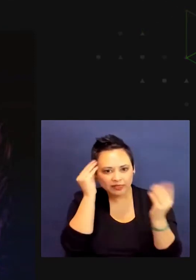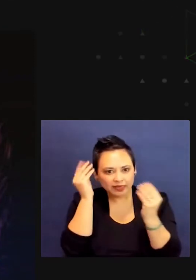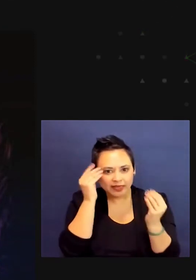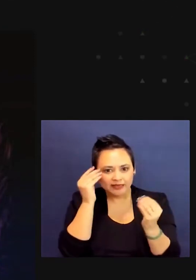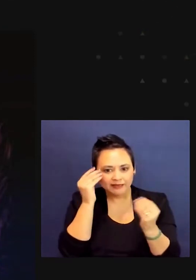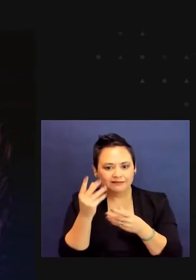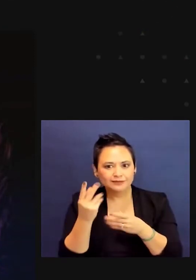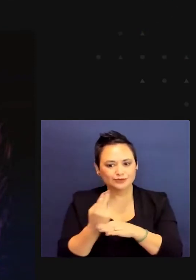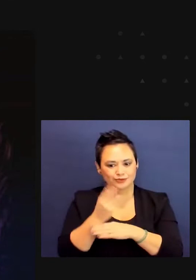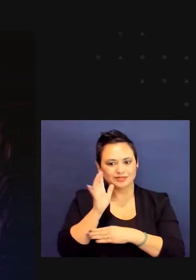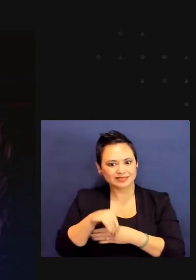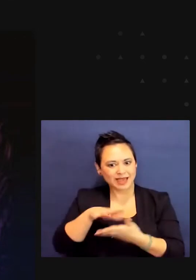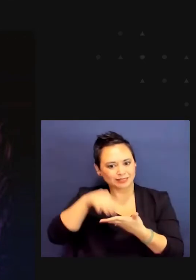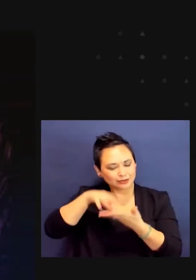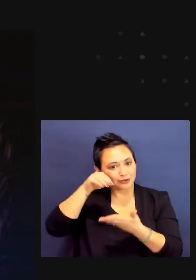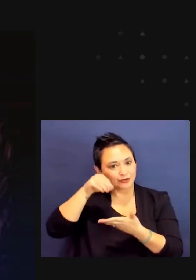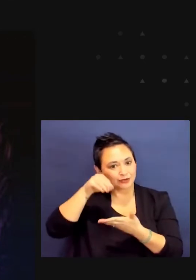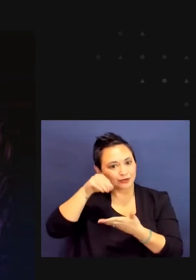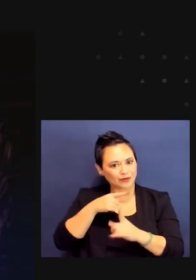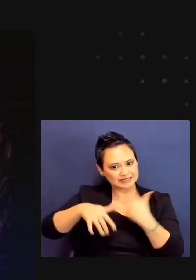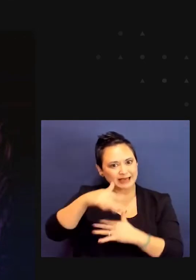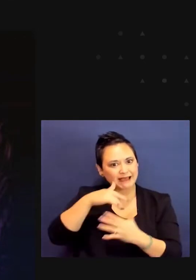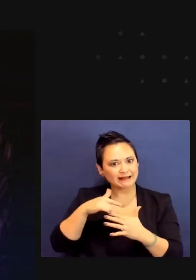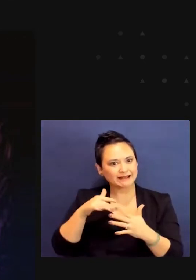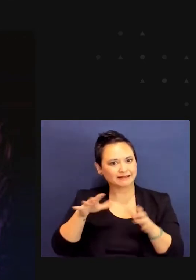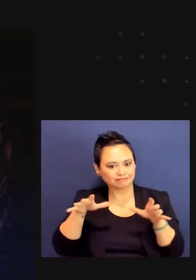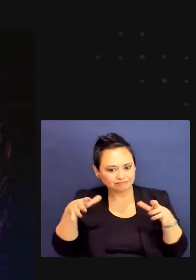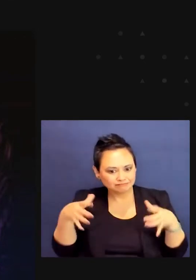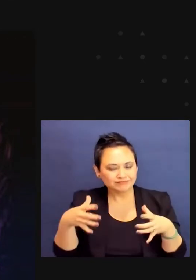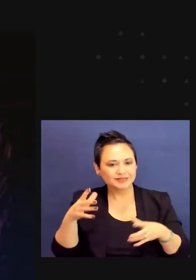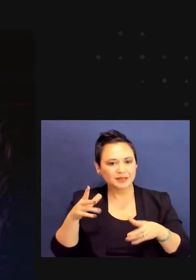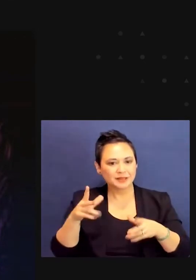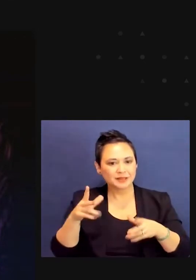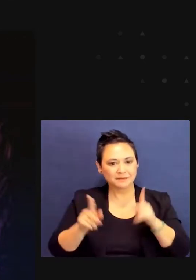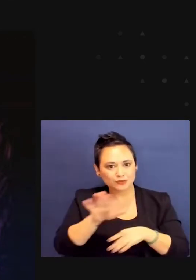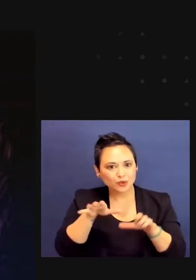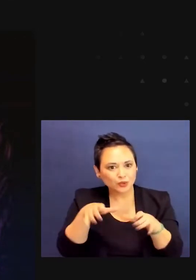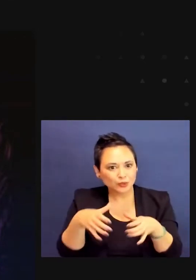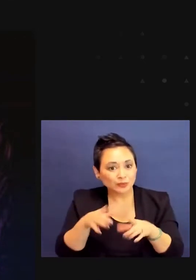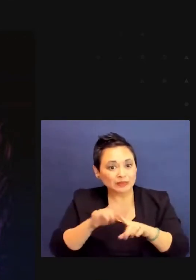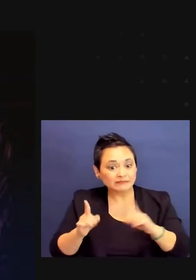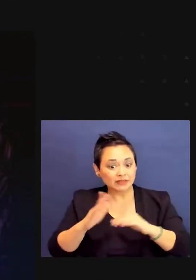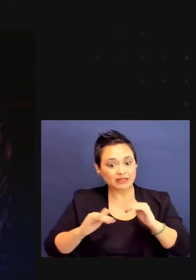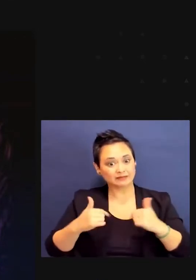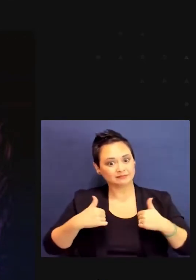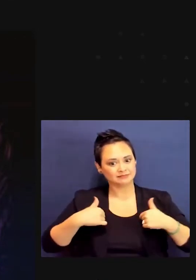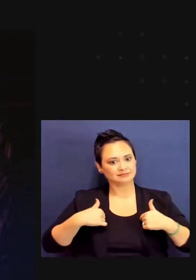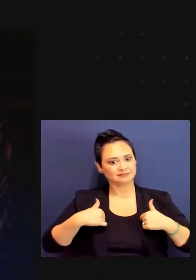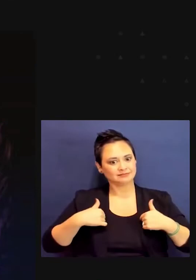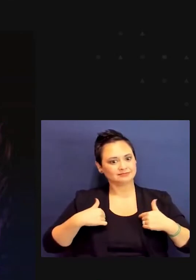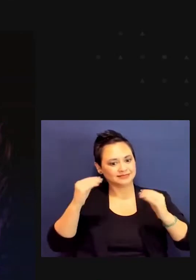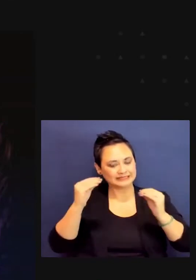and the learnings of people in your group that are different than you who are willing to teach you into your day-to-day behaviors. Just keep your mind open.